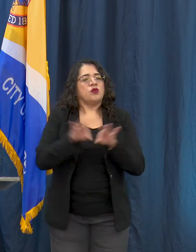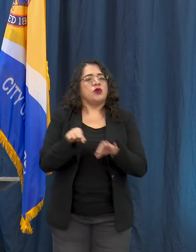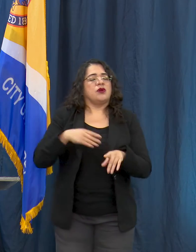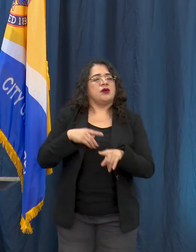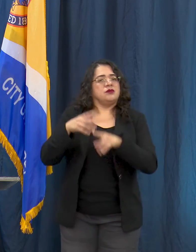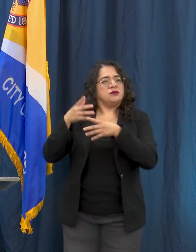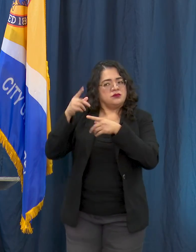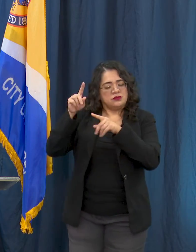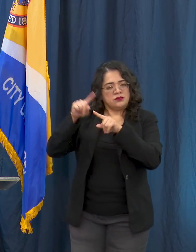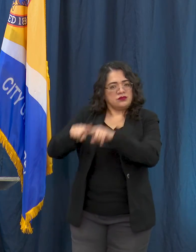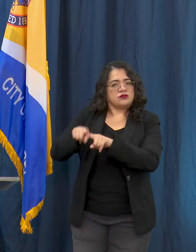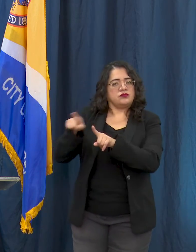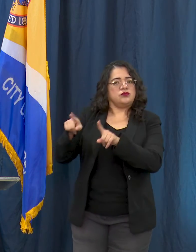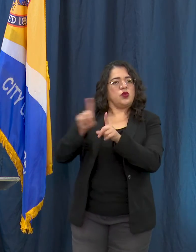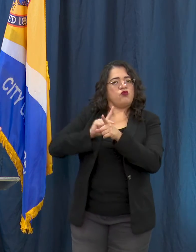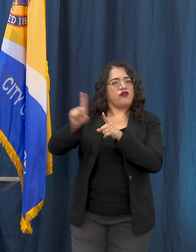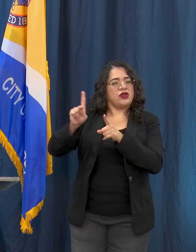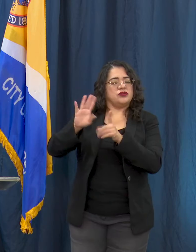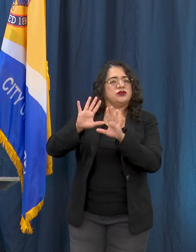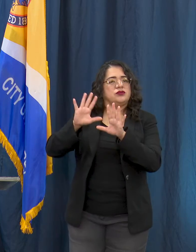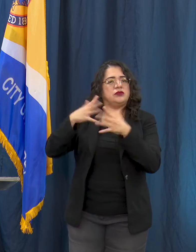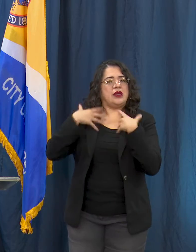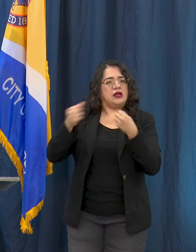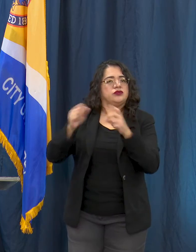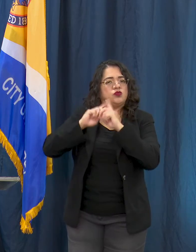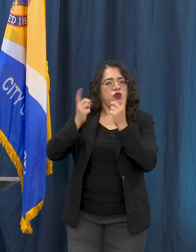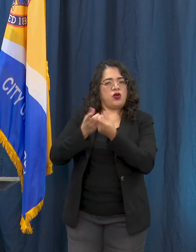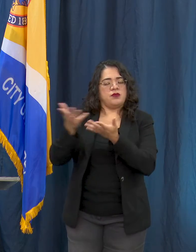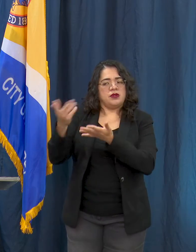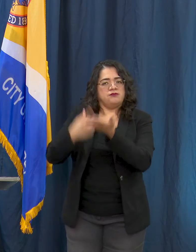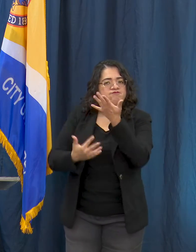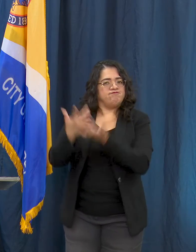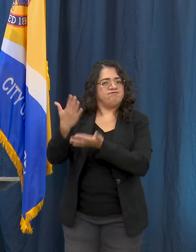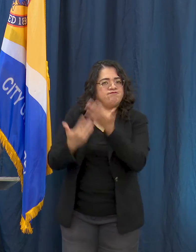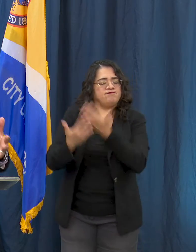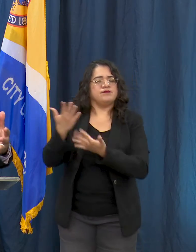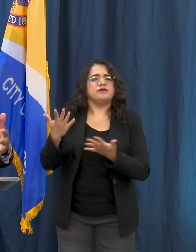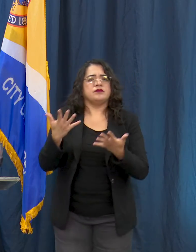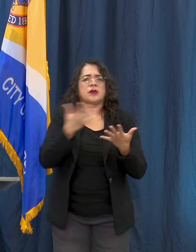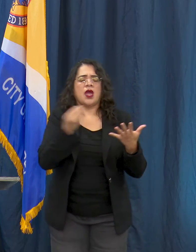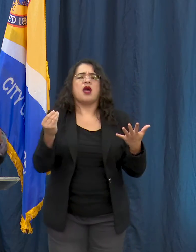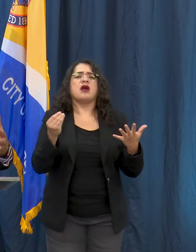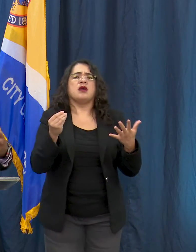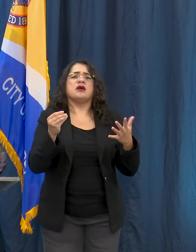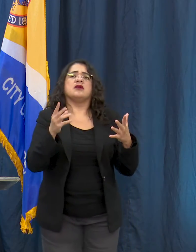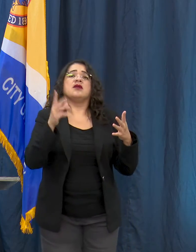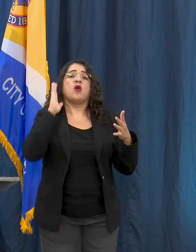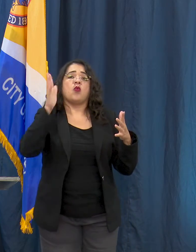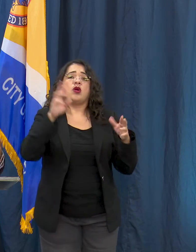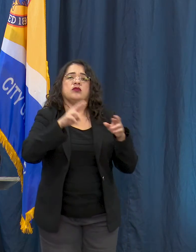That's being decided and discussed as we speak, and I think that there will be a kind of unified answer on which